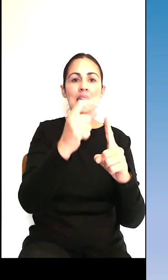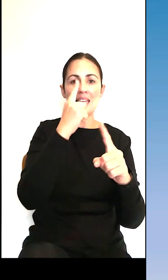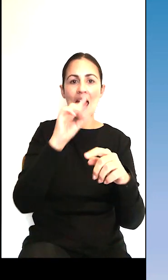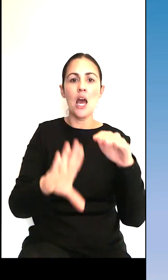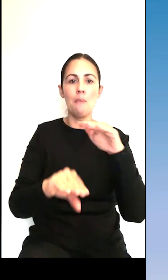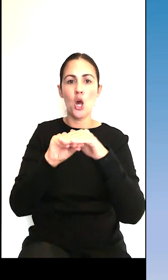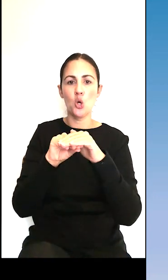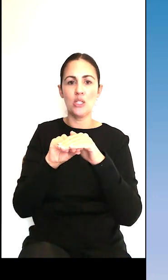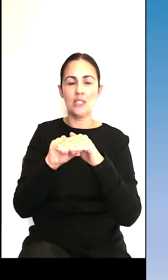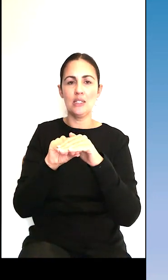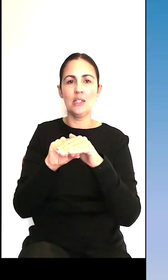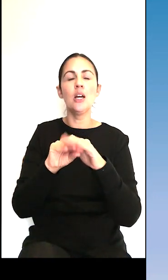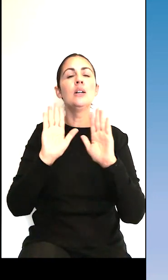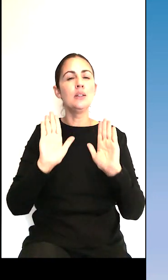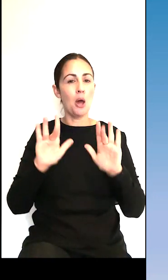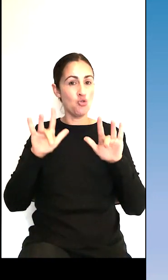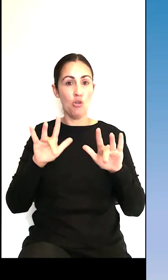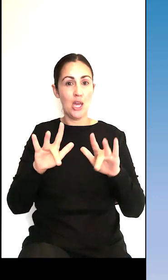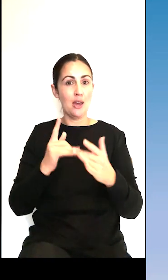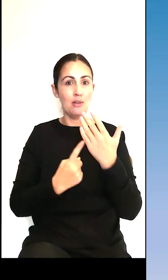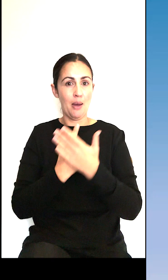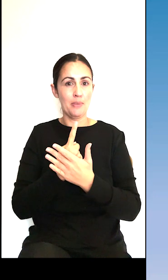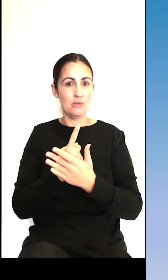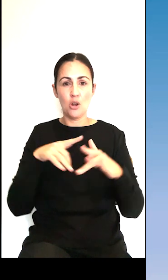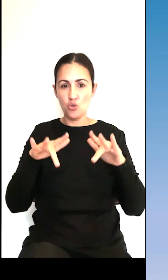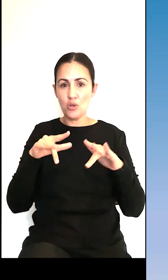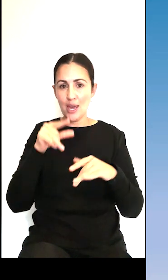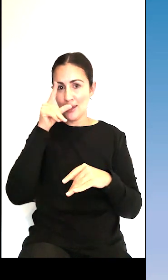a unique feature that we're trying to build in because we certainly acknowledge it's not always